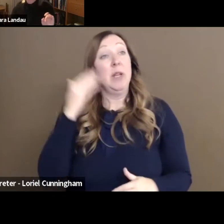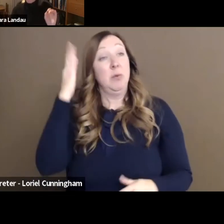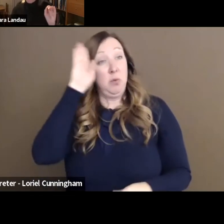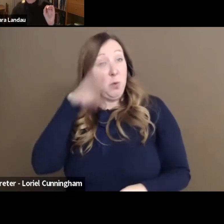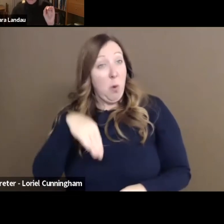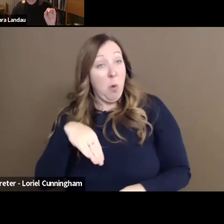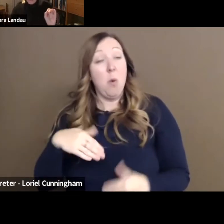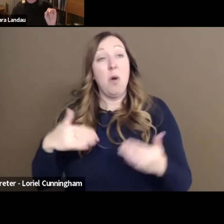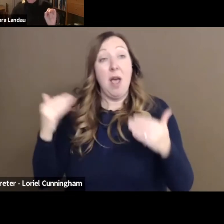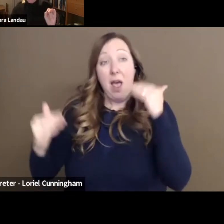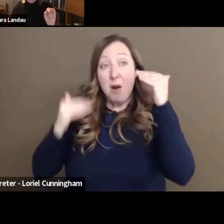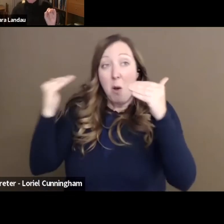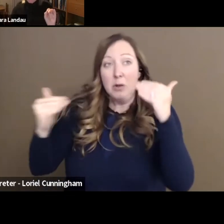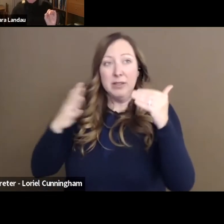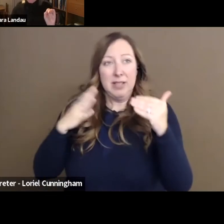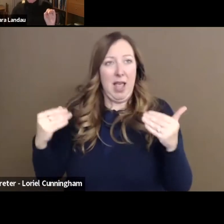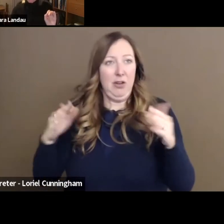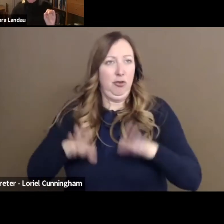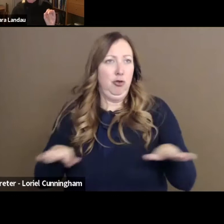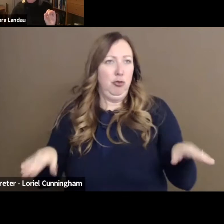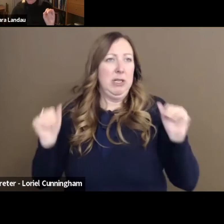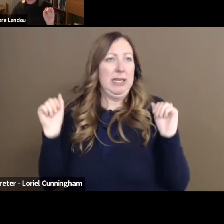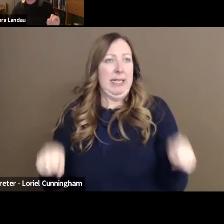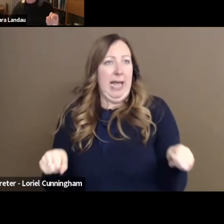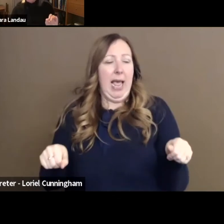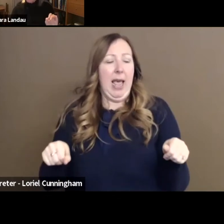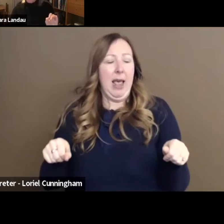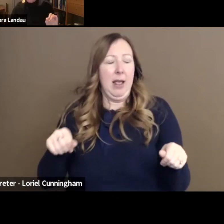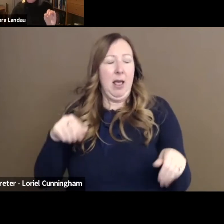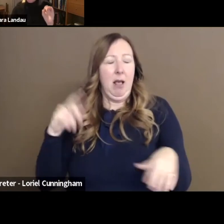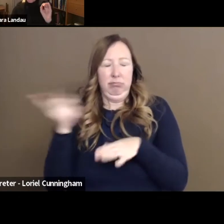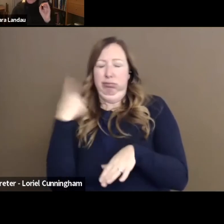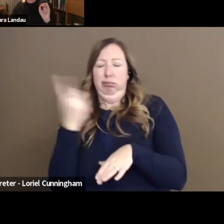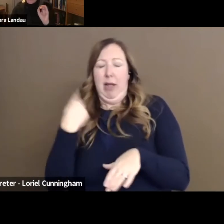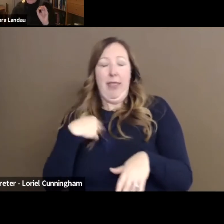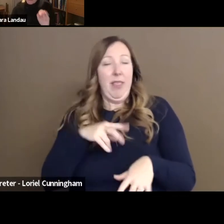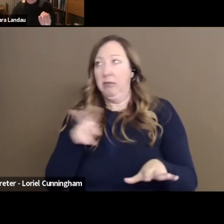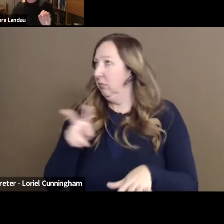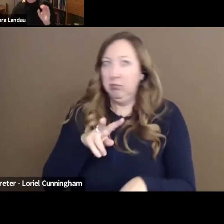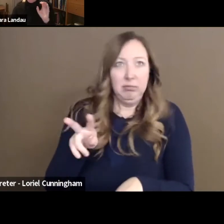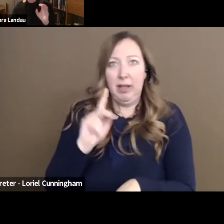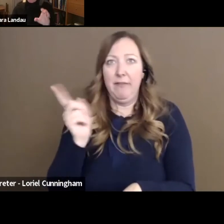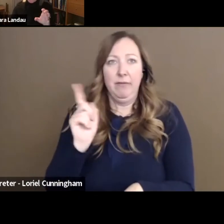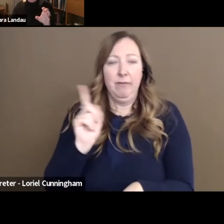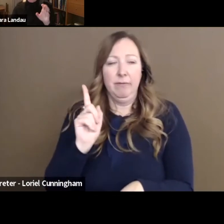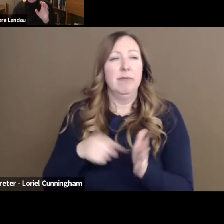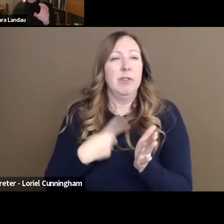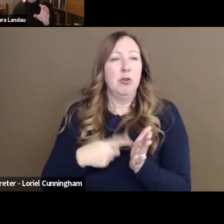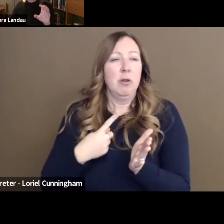and they can they can do that but they have great